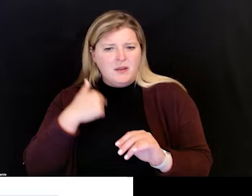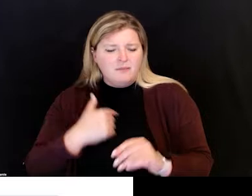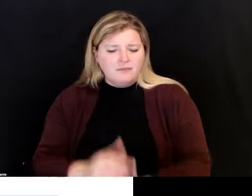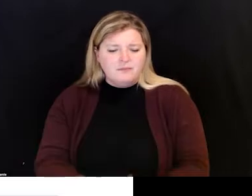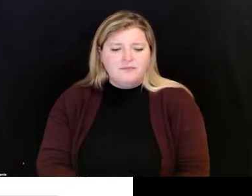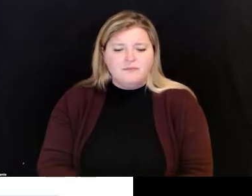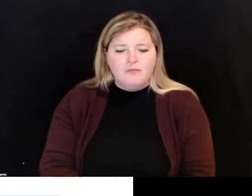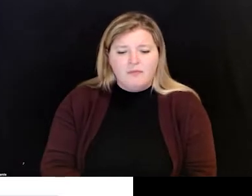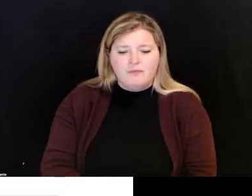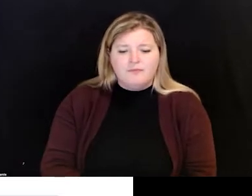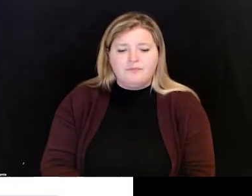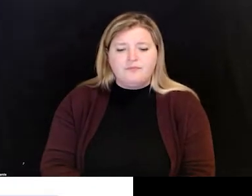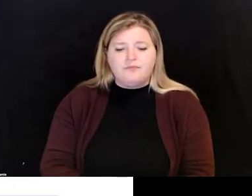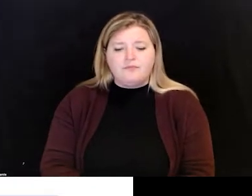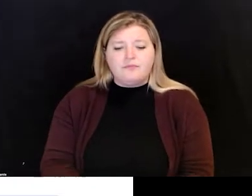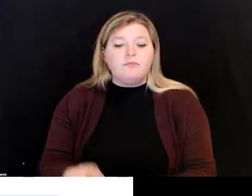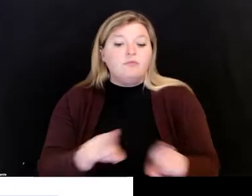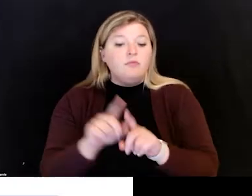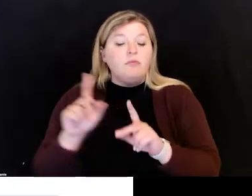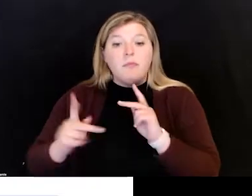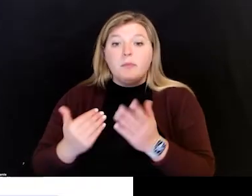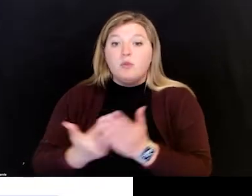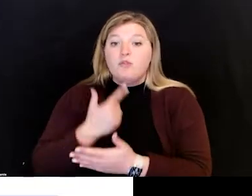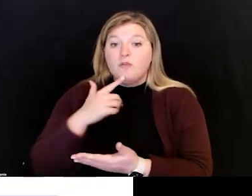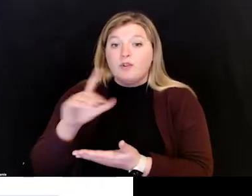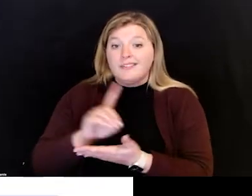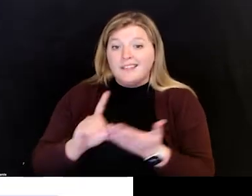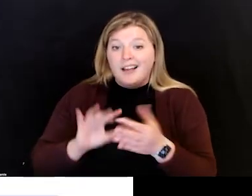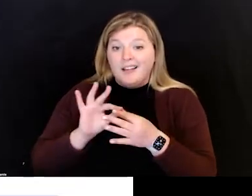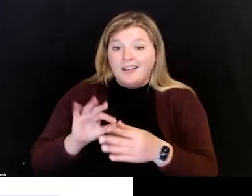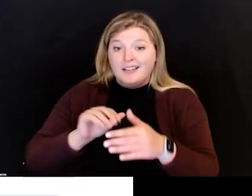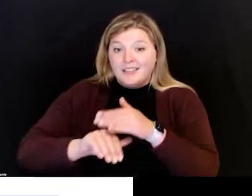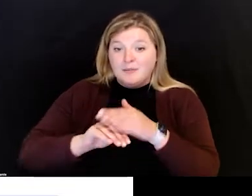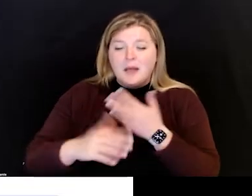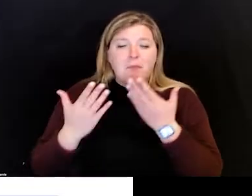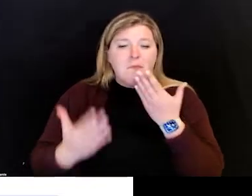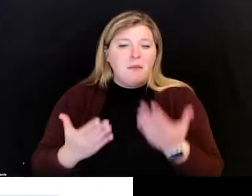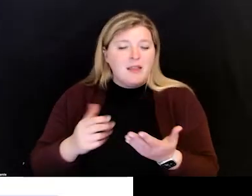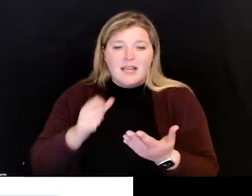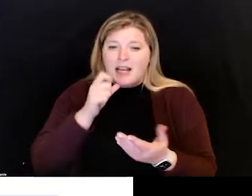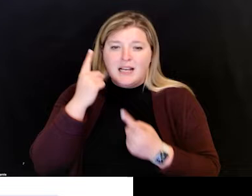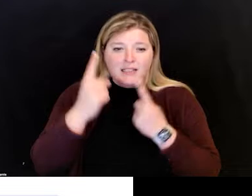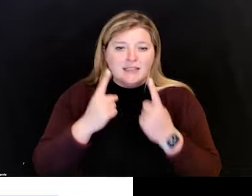Alternatively, people who are new to designing for accessibility may not consider colorblindness.